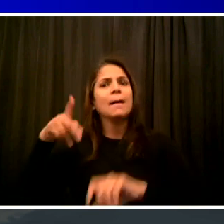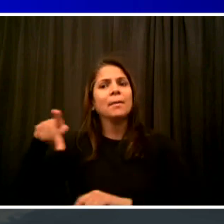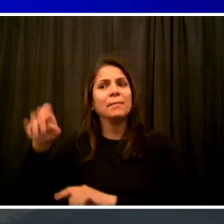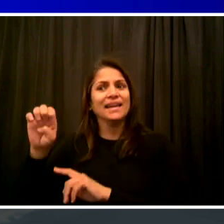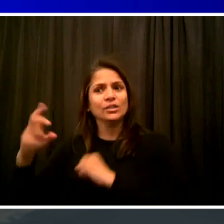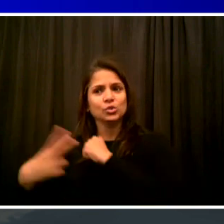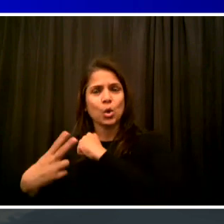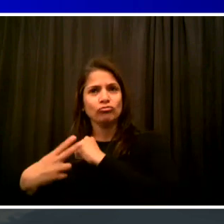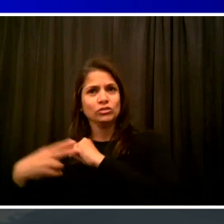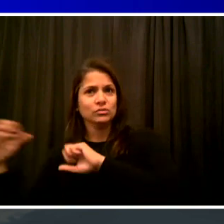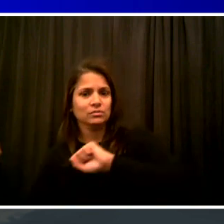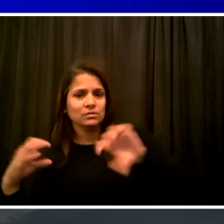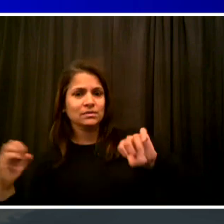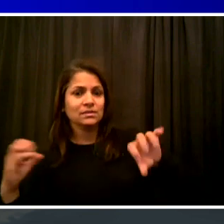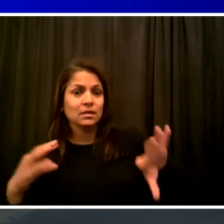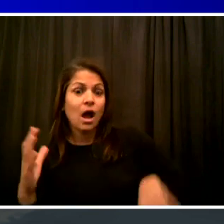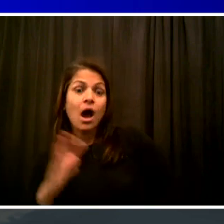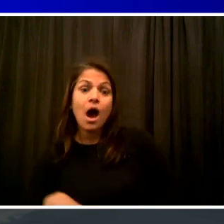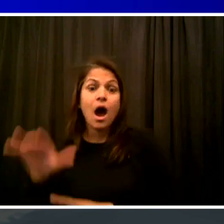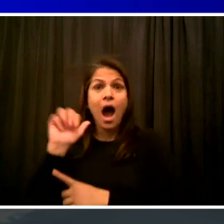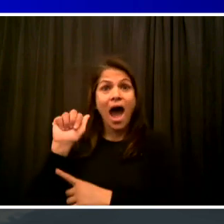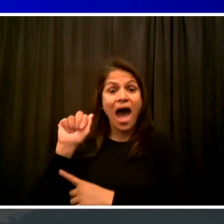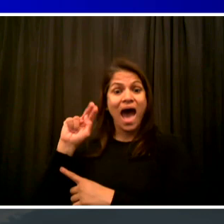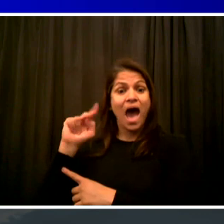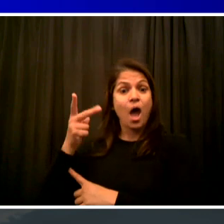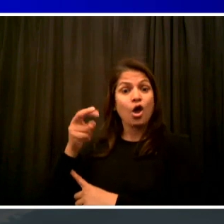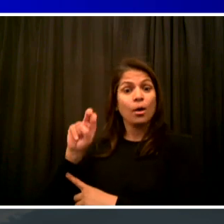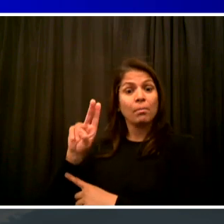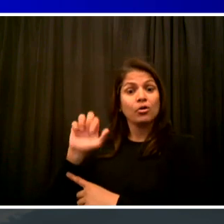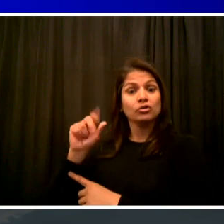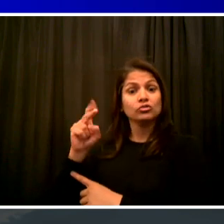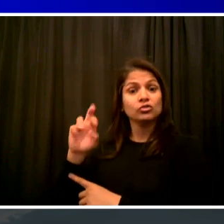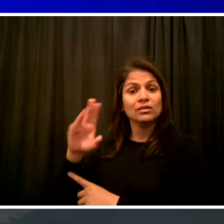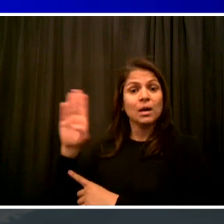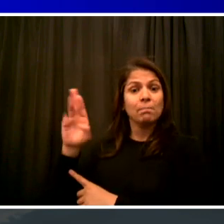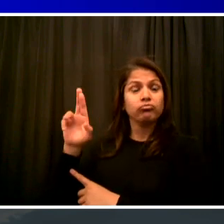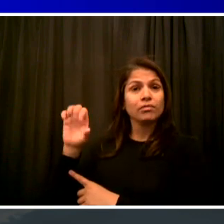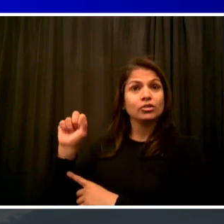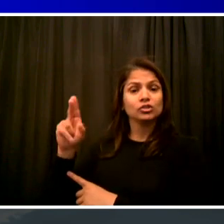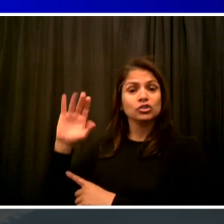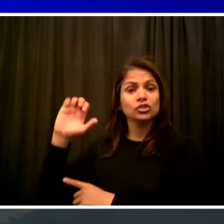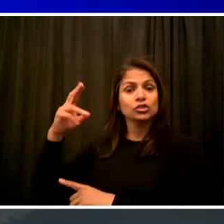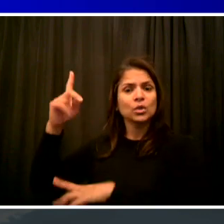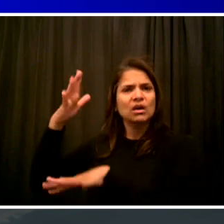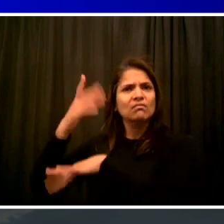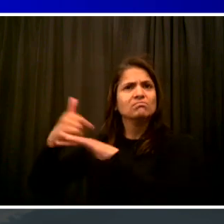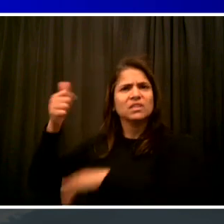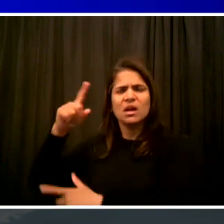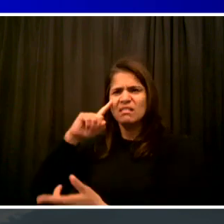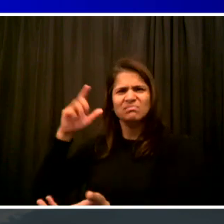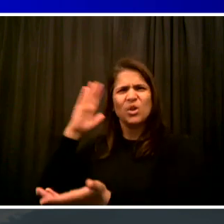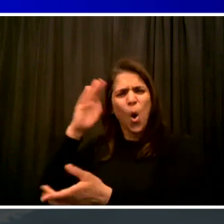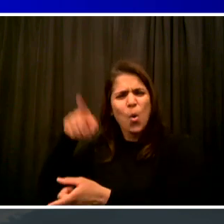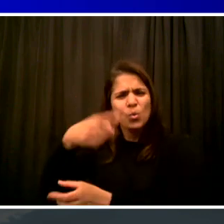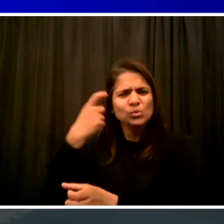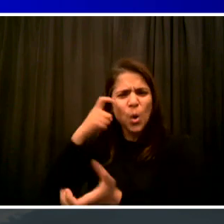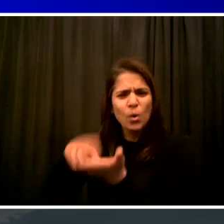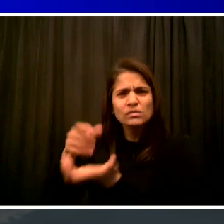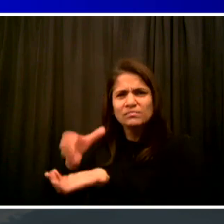A SPECIAL THANK YO TUOUR O OWN CENTURY 21. ANHEUSER-BUSCH, WHEN I FIRST SAW THIS, AND IT SAID